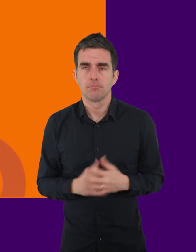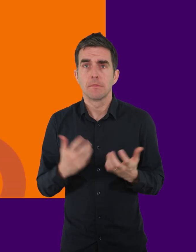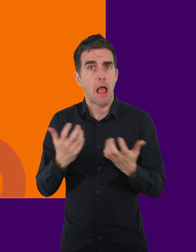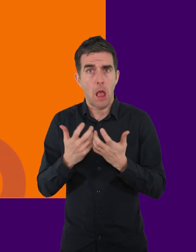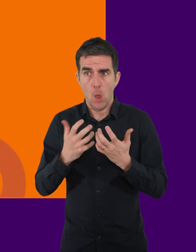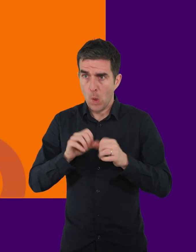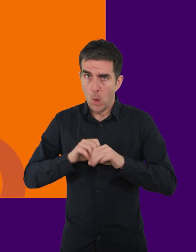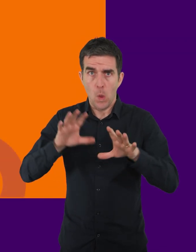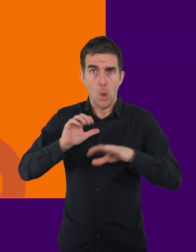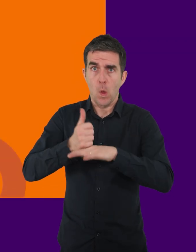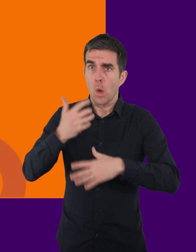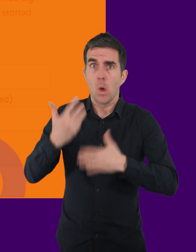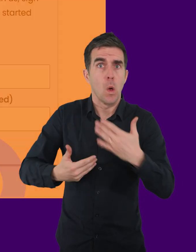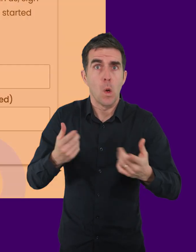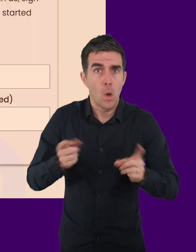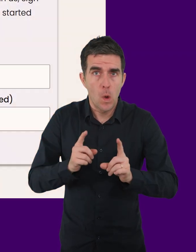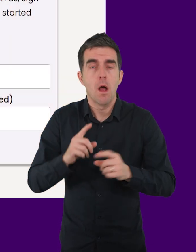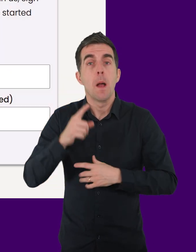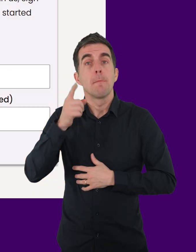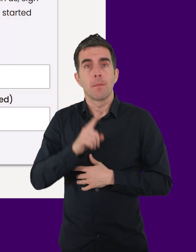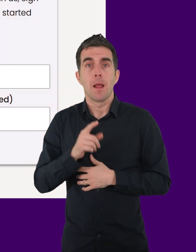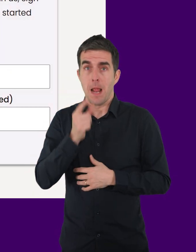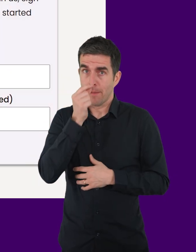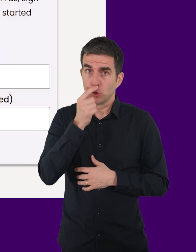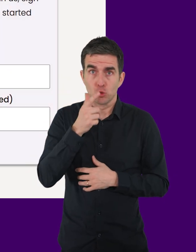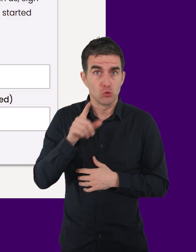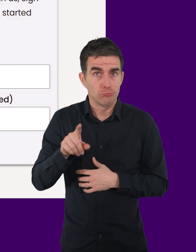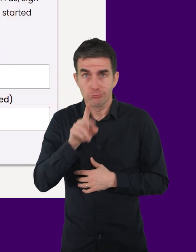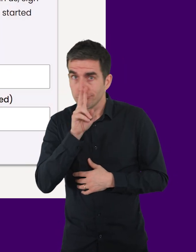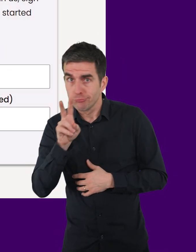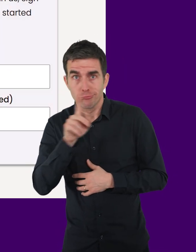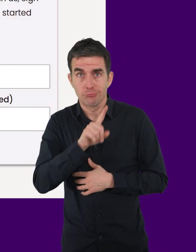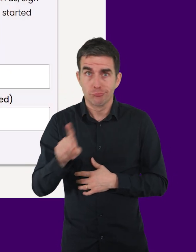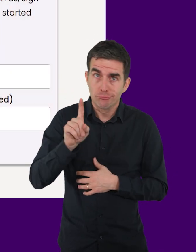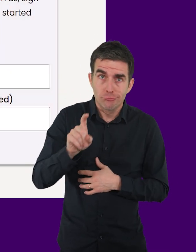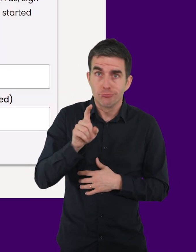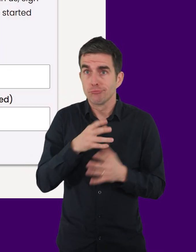Implementation People must be able to reach and select buttons on a website